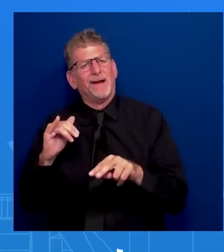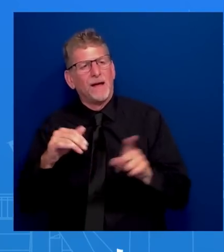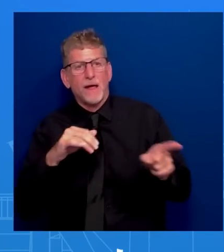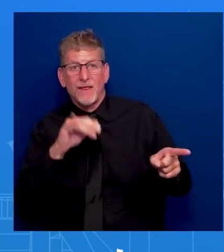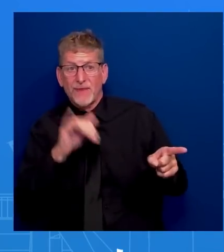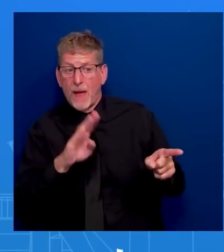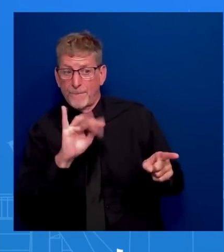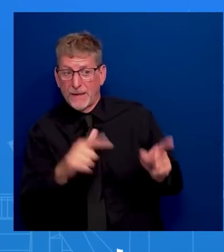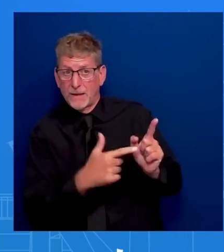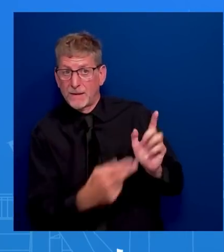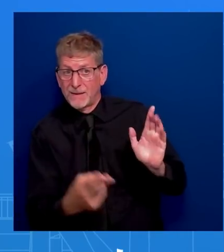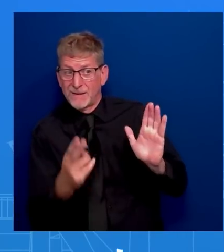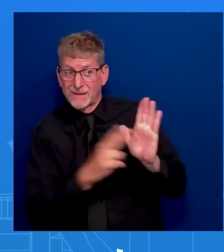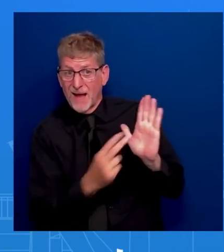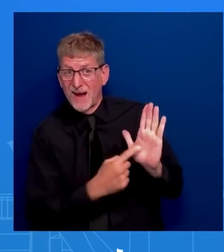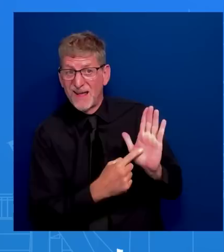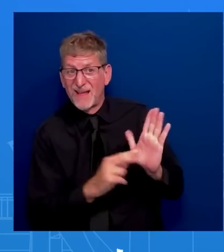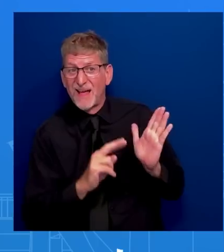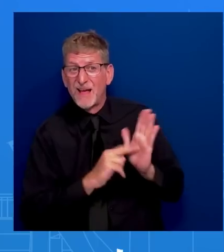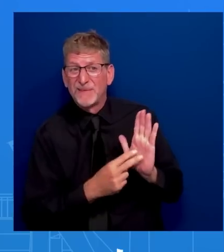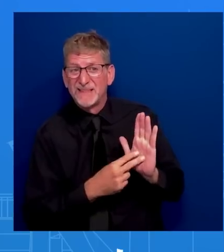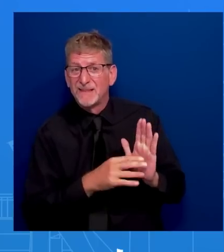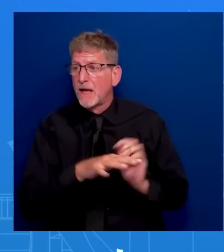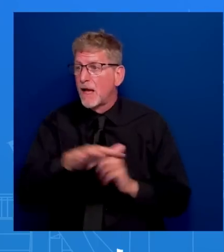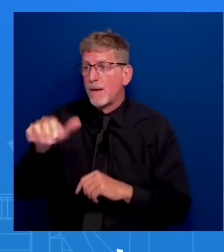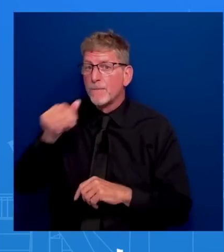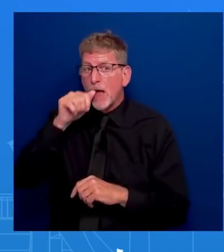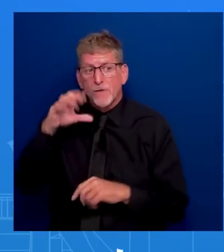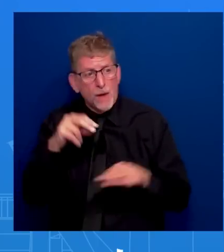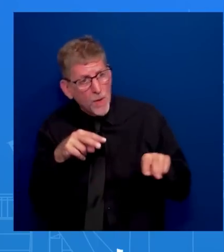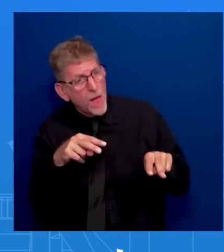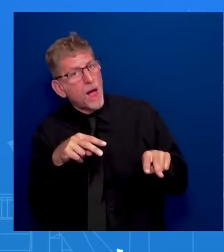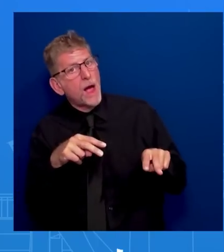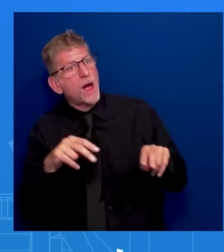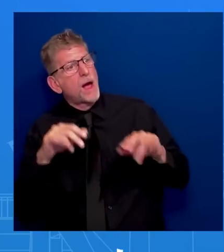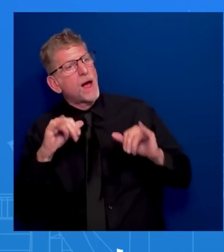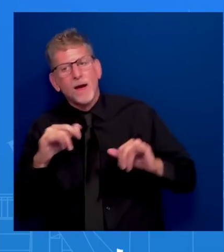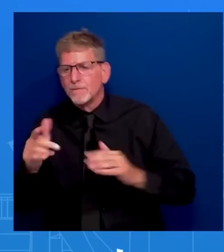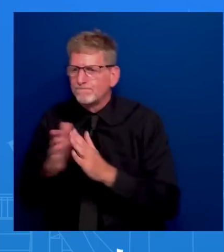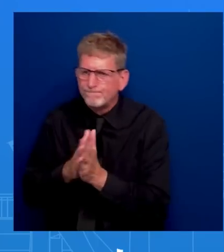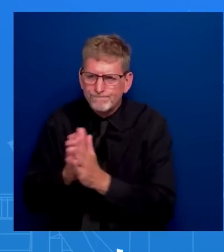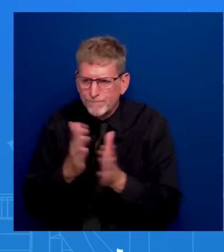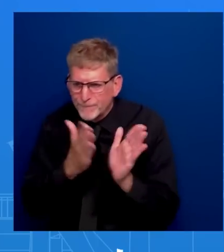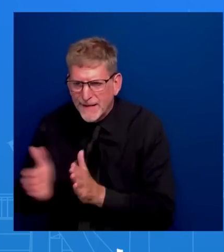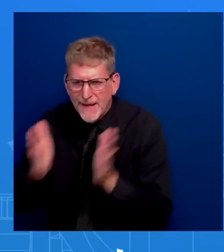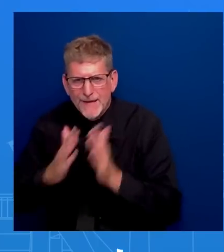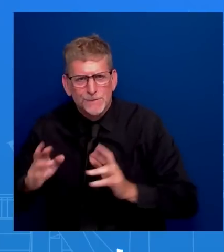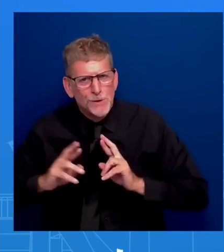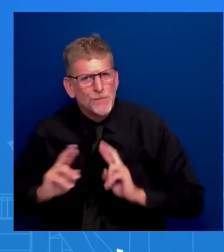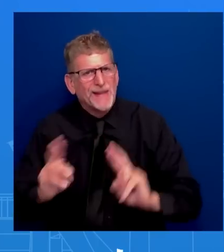what Intel is going to do, what Micron is going to do, and Qualcomm and GlobalFoundries -- The Press: But when -- for those jobs? When will we see those jobs?